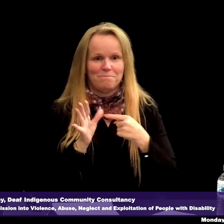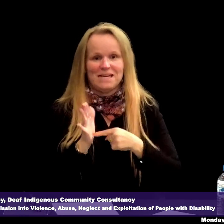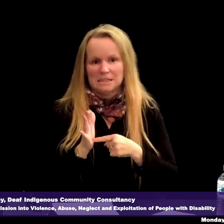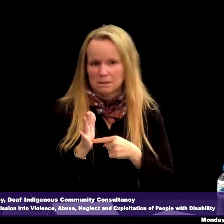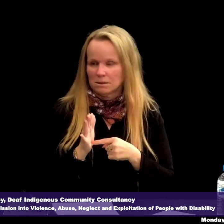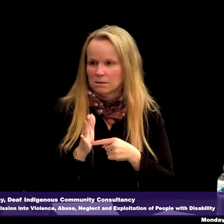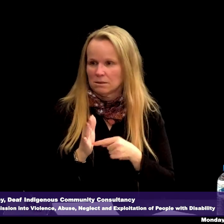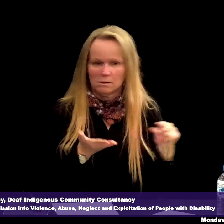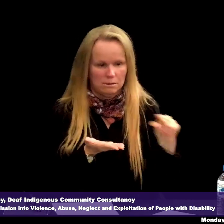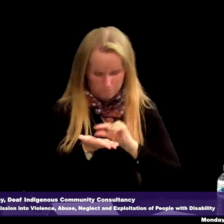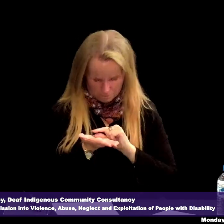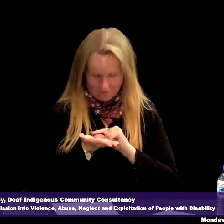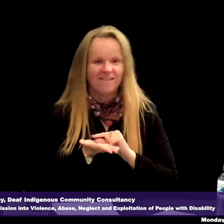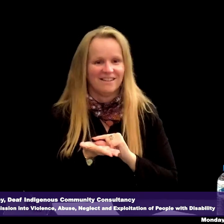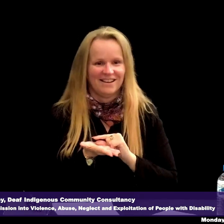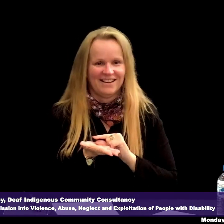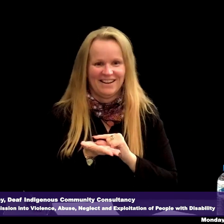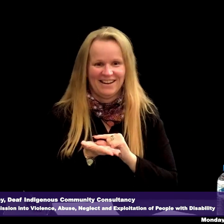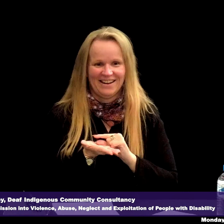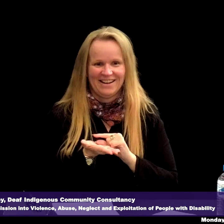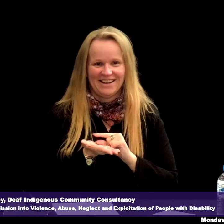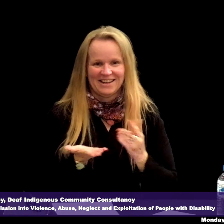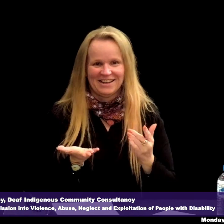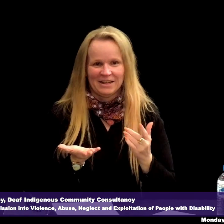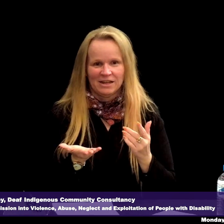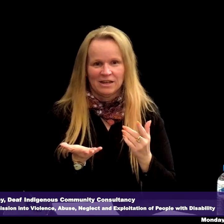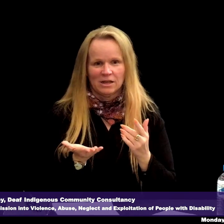people who get any kind of meat. They get the leftover scraps in terms of funding.